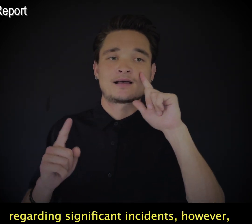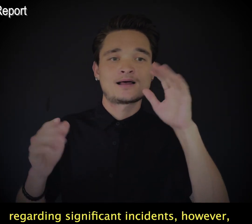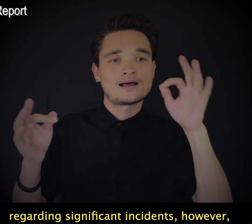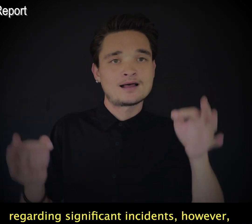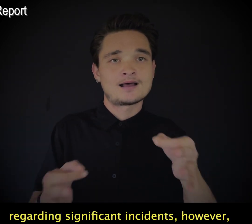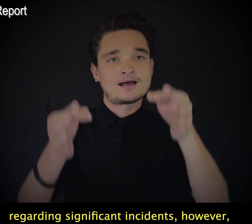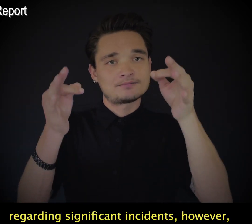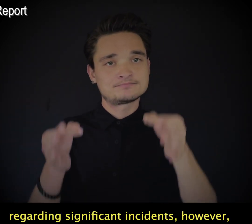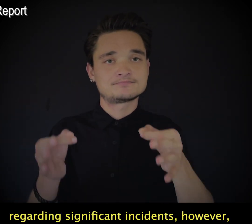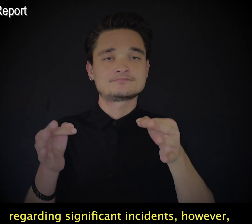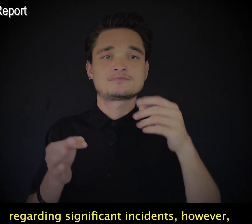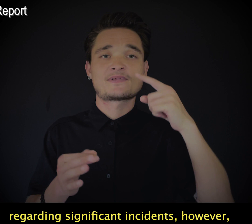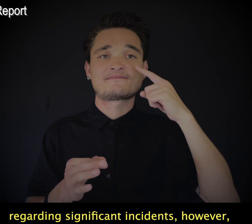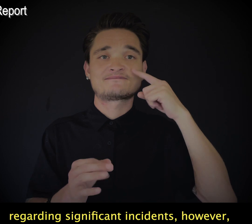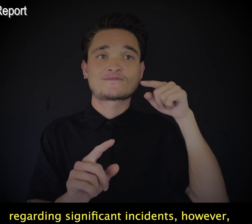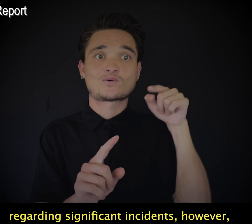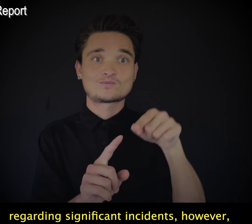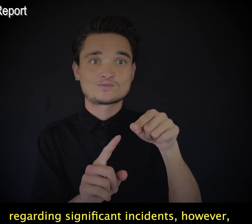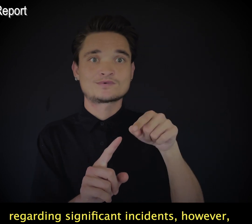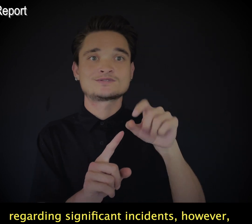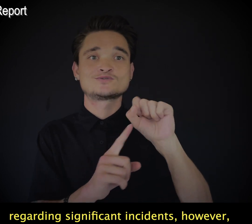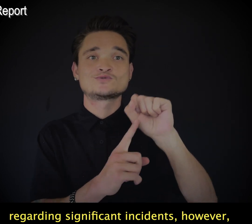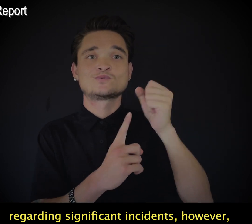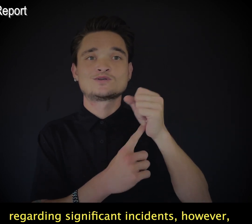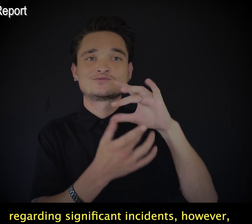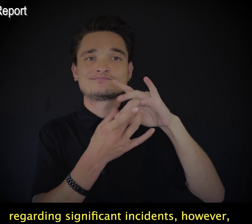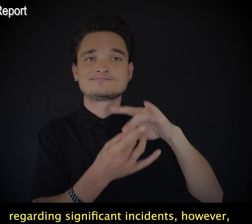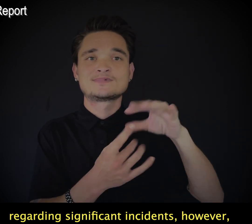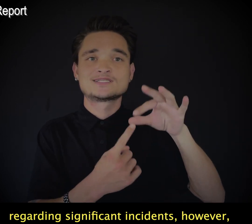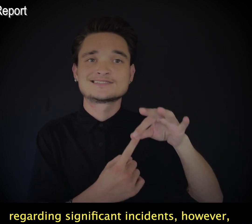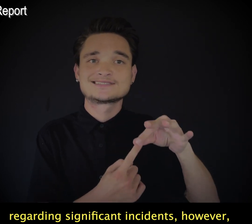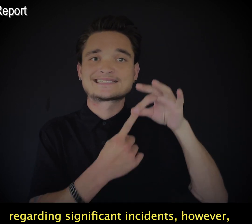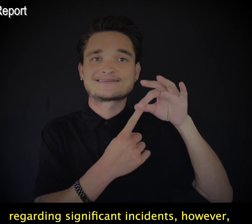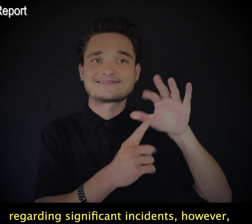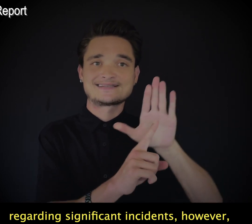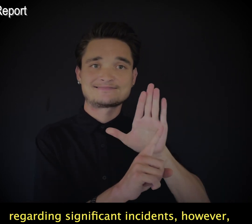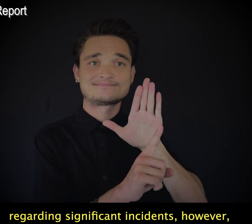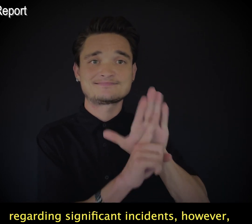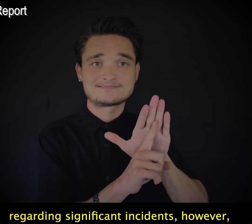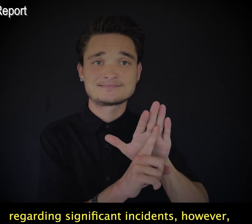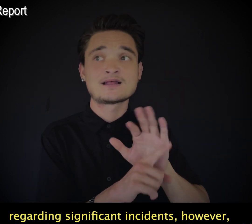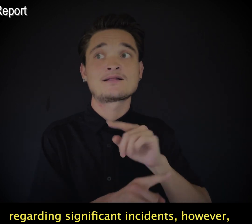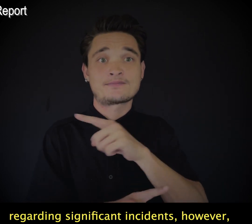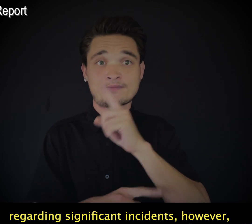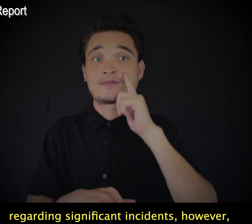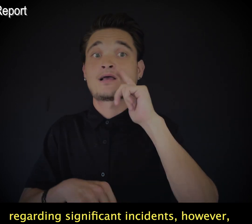regarding significant incidents, however, a State Oversight Agency may request that a provider